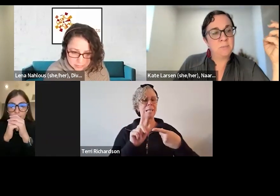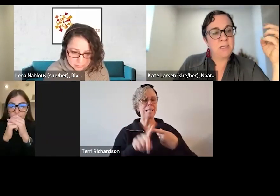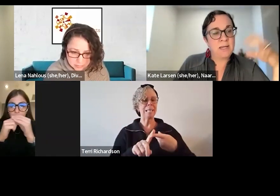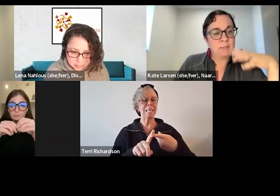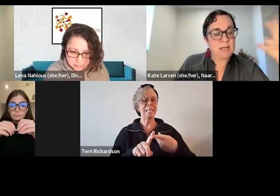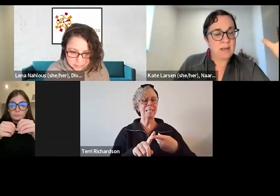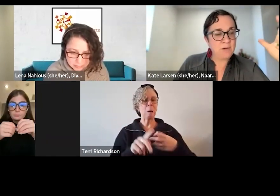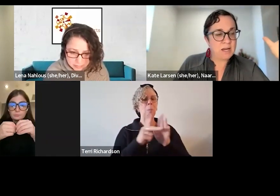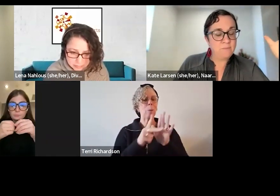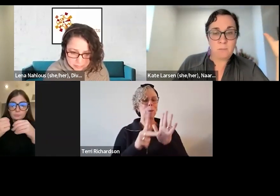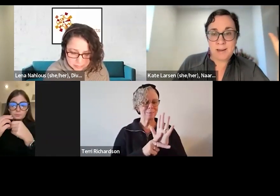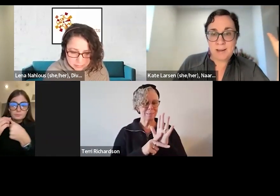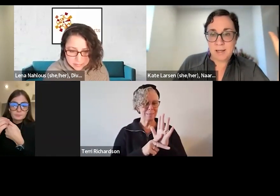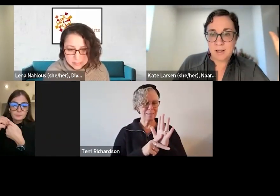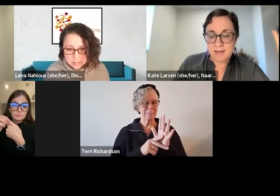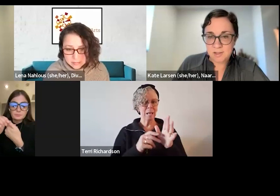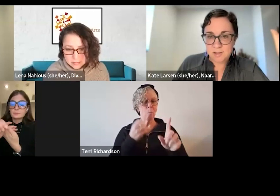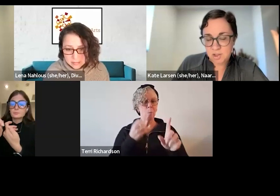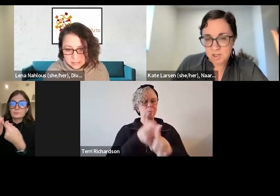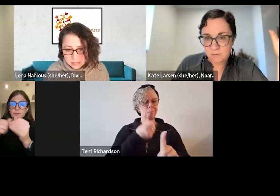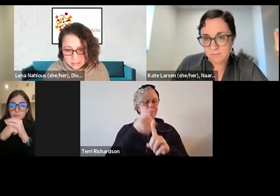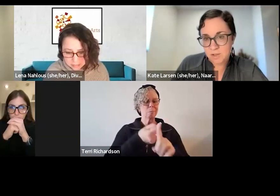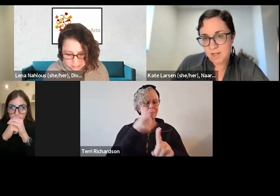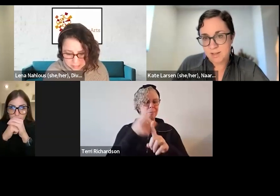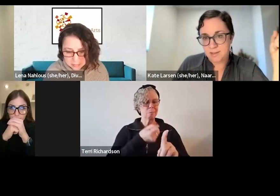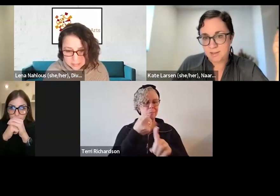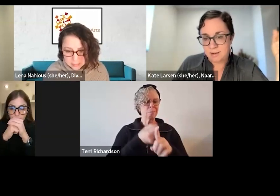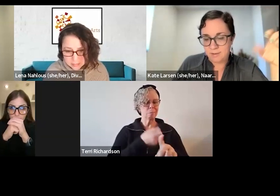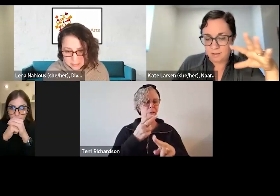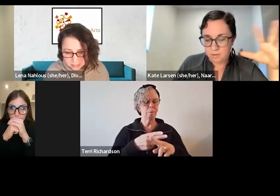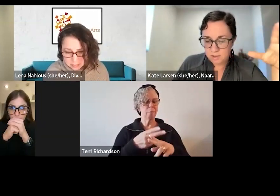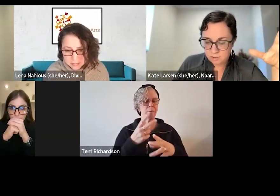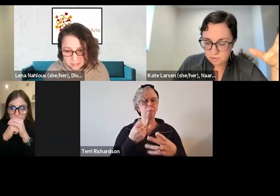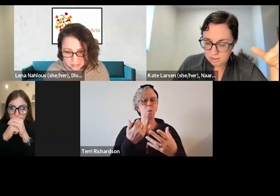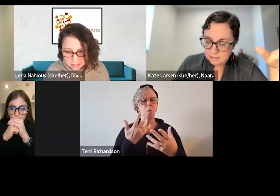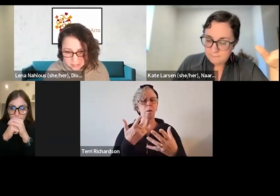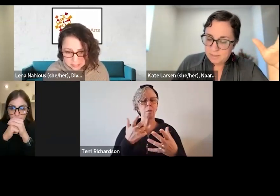adopted and is being advocated for by the National Association for Visual Arts, NAVA across the country.